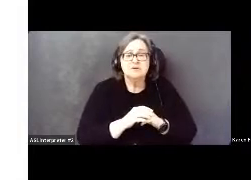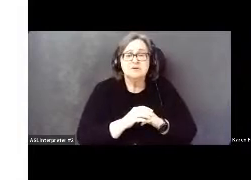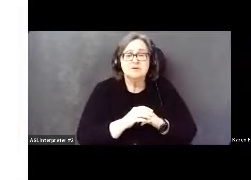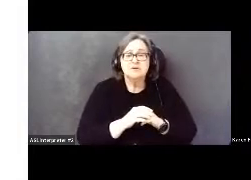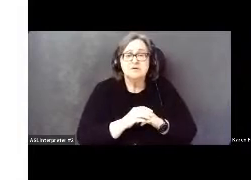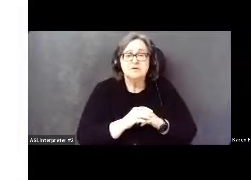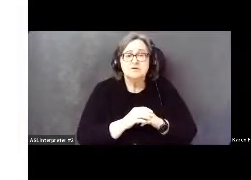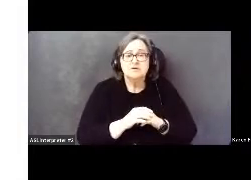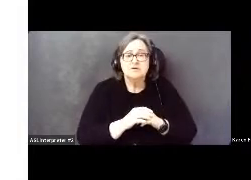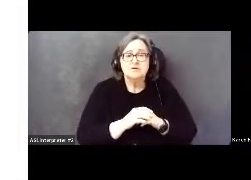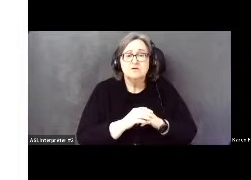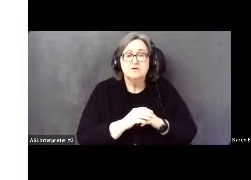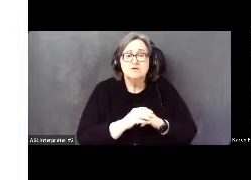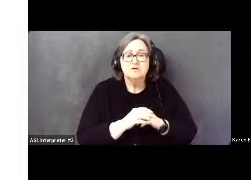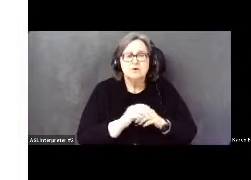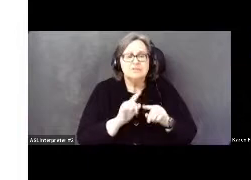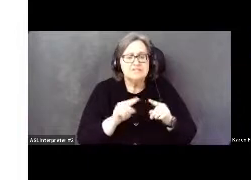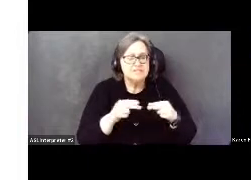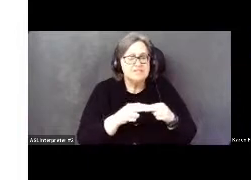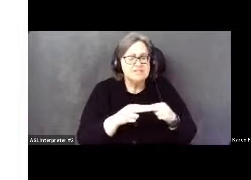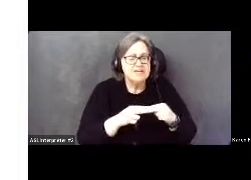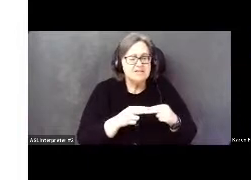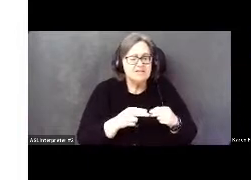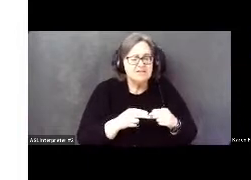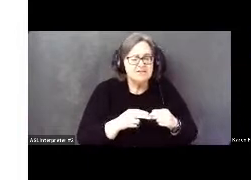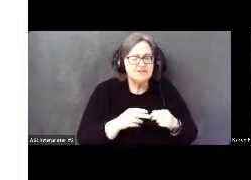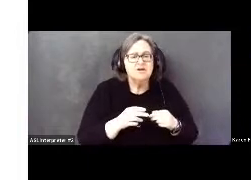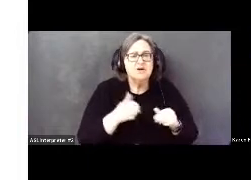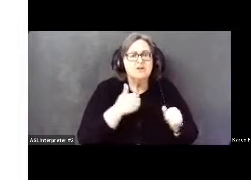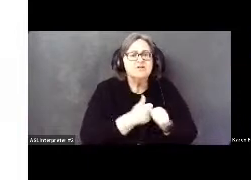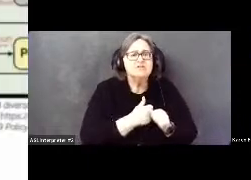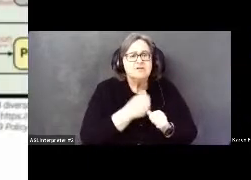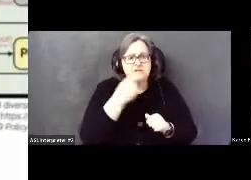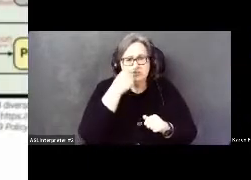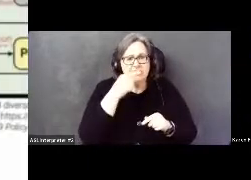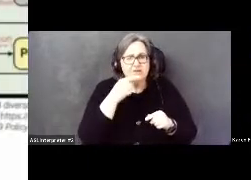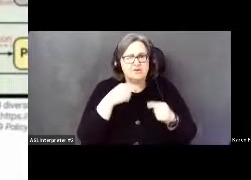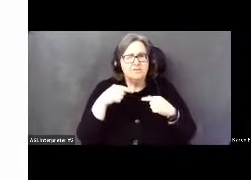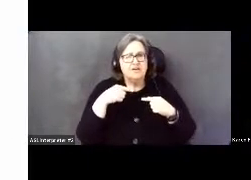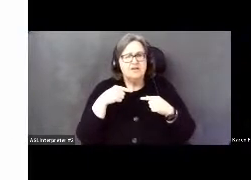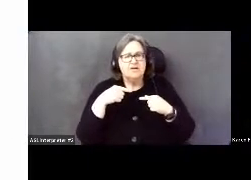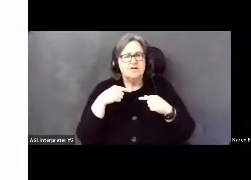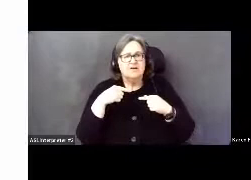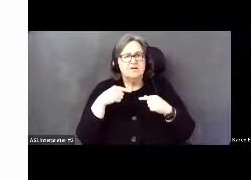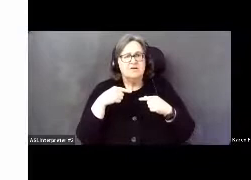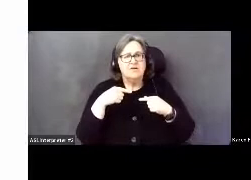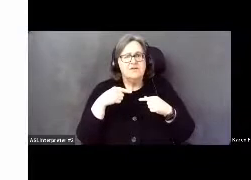a different slide. Let's see here. I want to catch up real quick. Can you go back one?